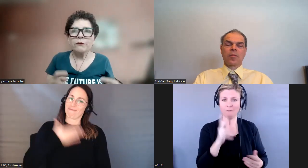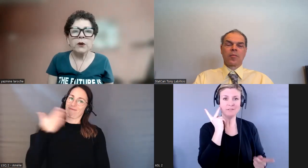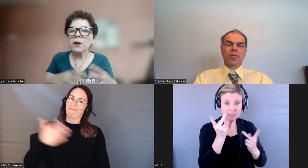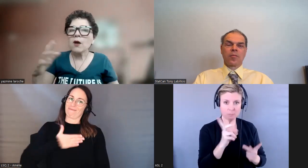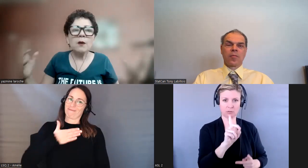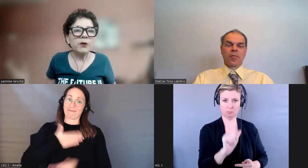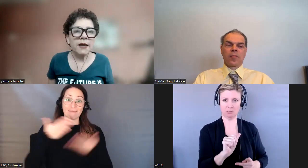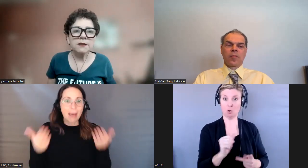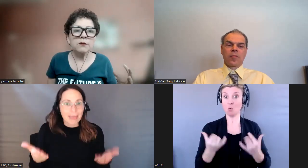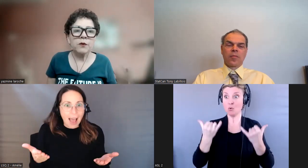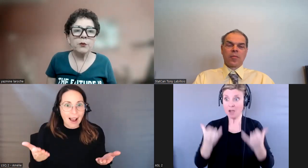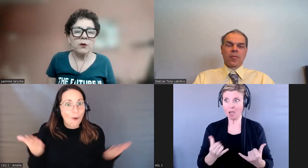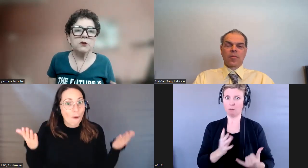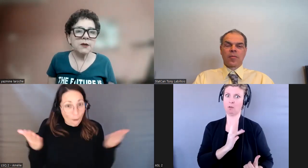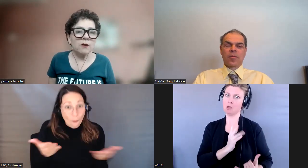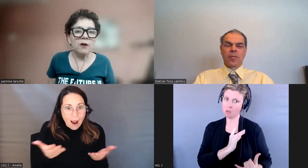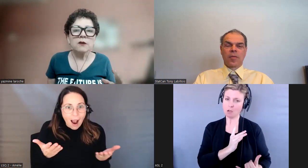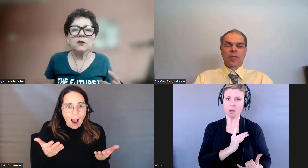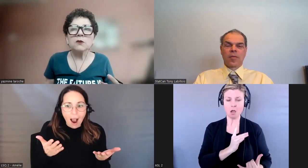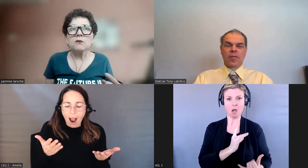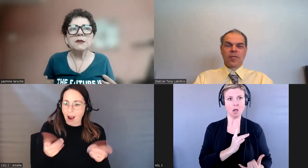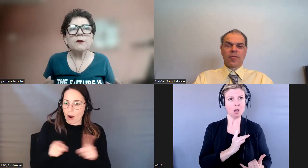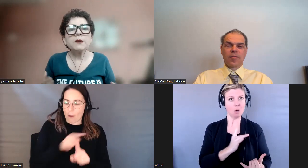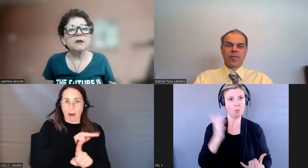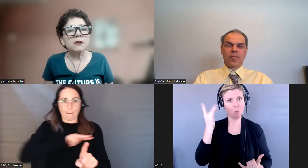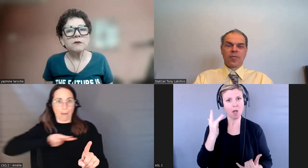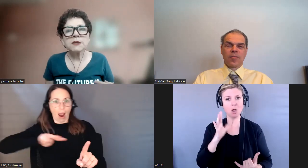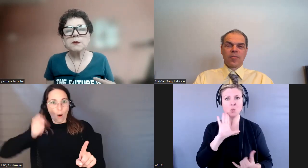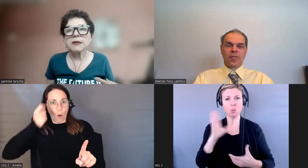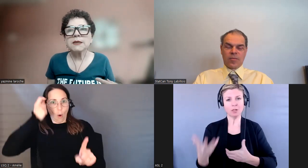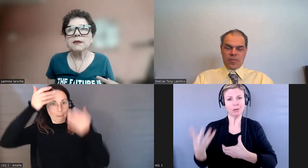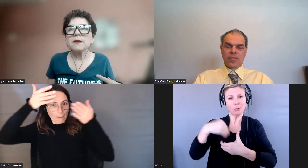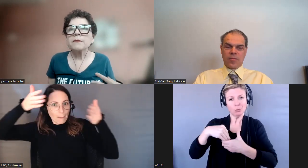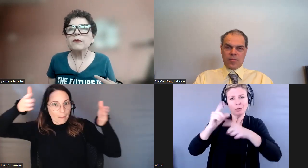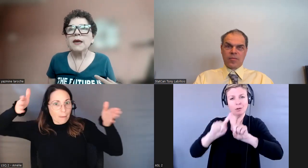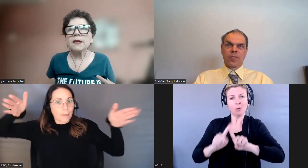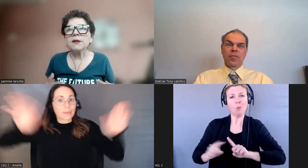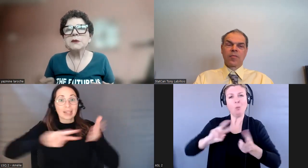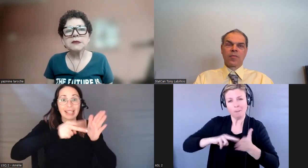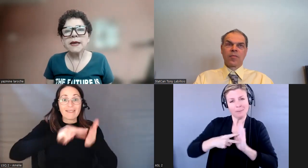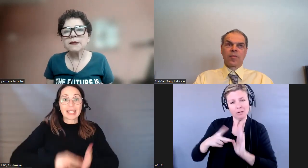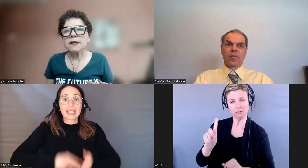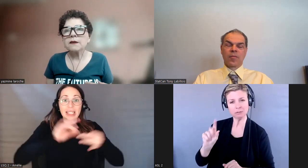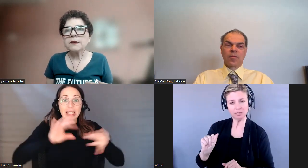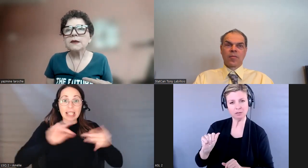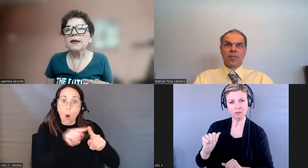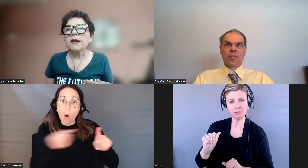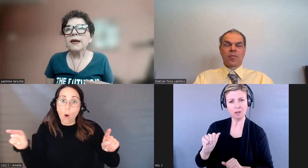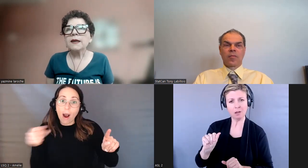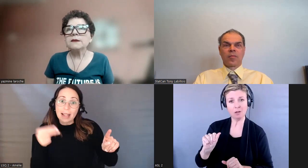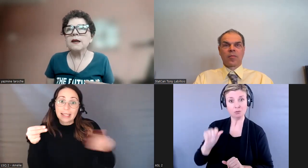very comprehensive approach now to the definition of disability and an understanding of it and